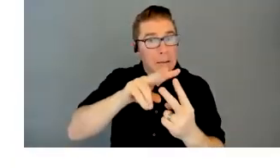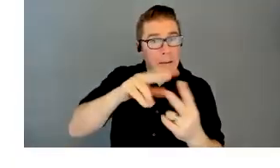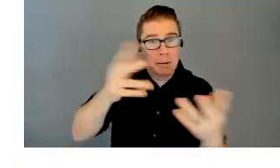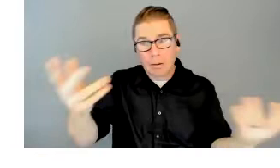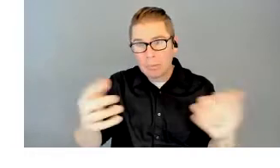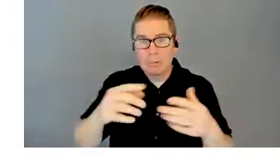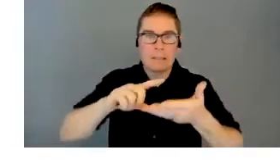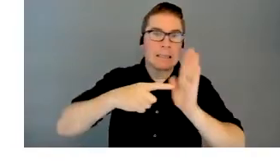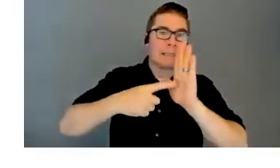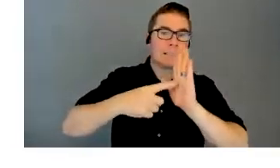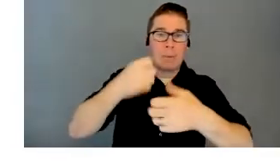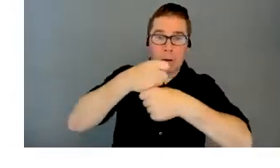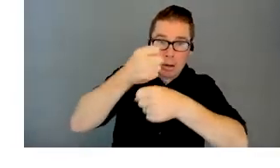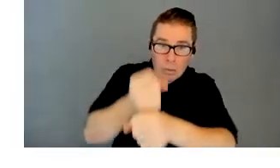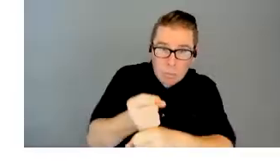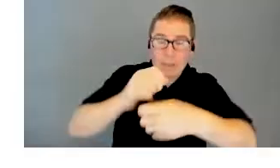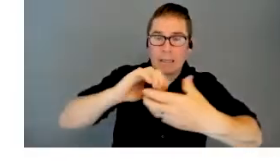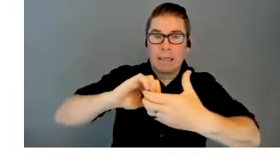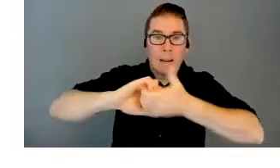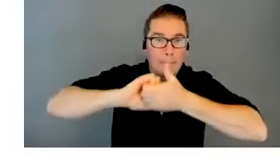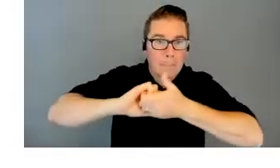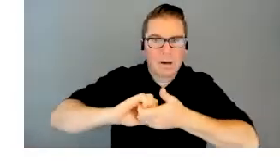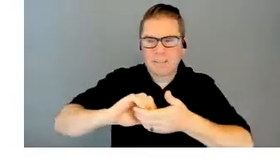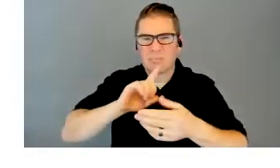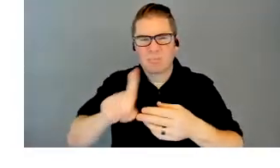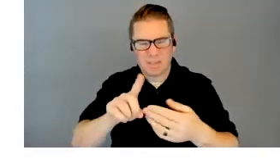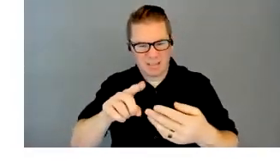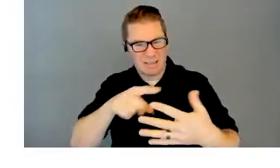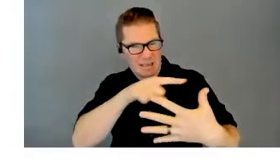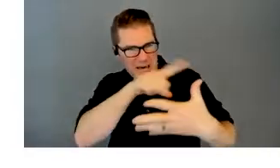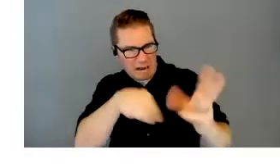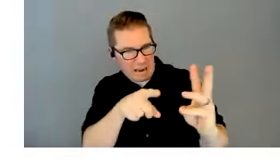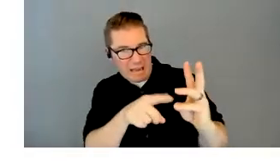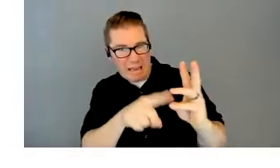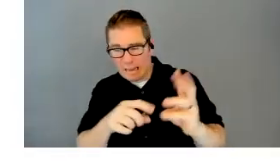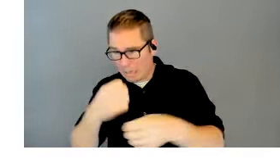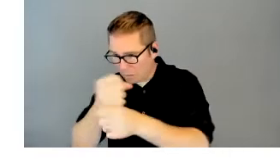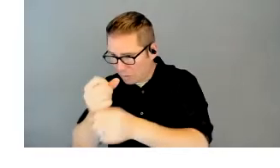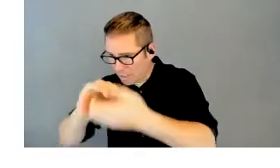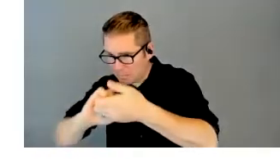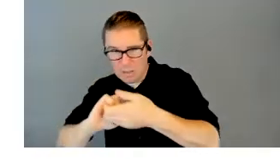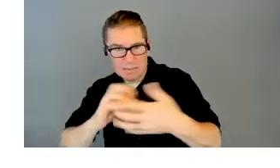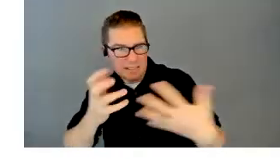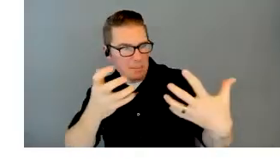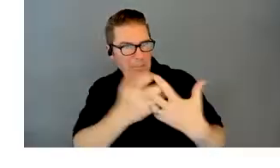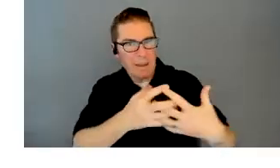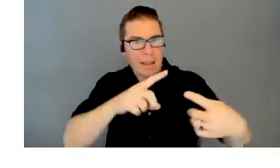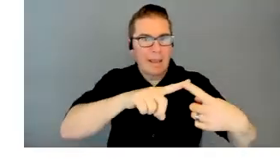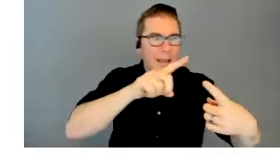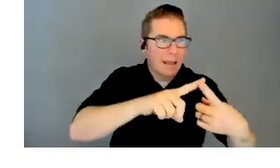probably fits with engaged and connected and maybe nurtured as well. Right. And maybe directed to and maybe valued to